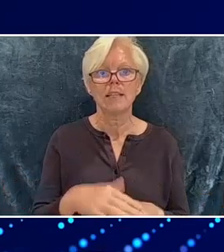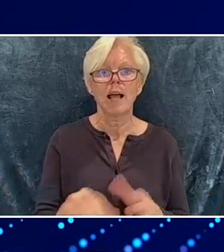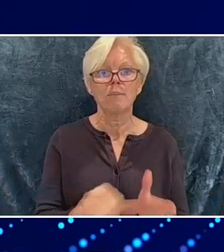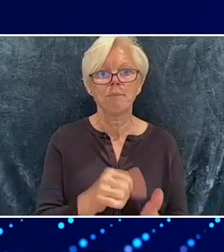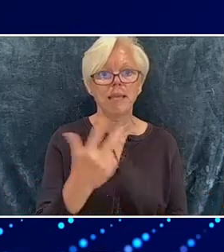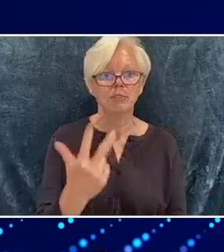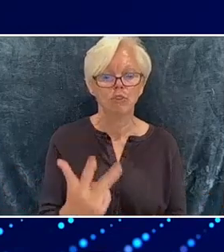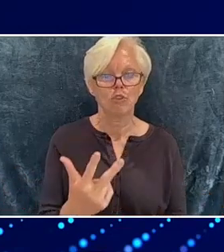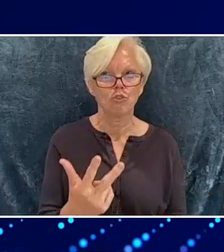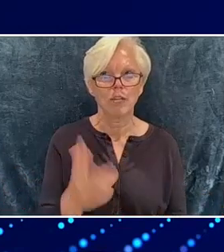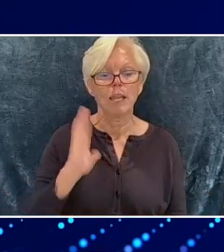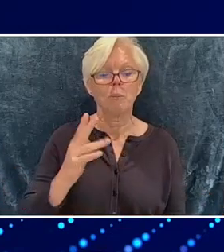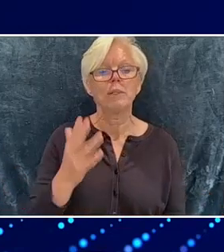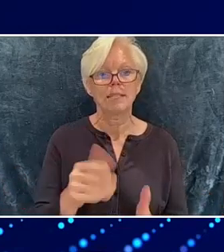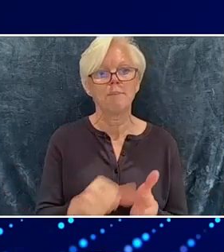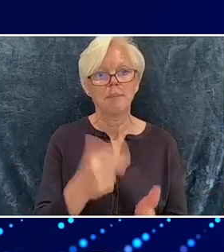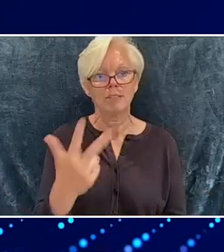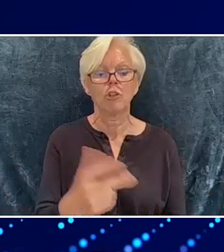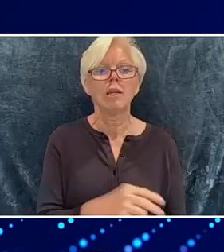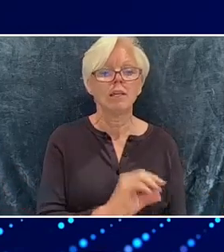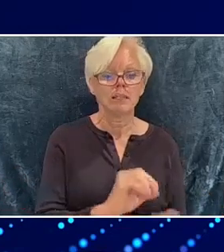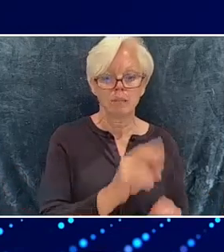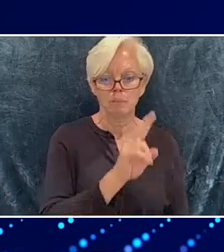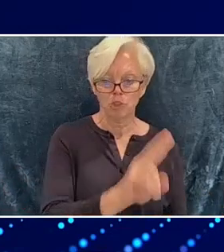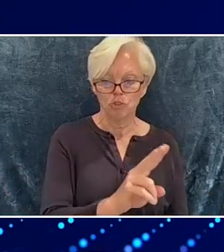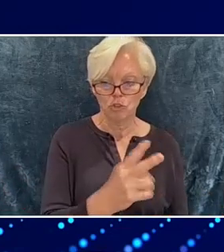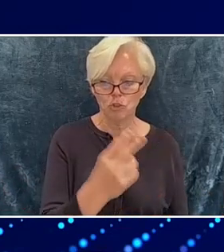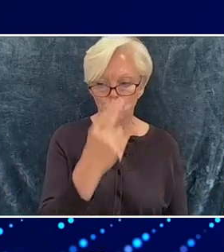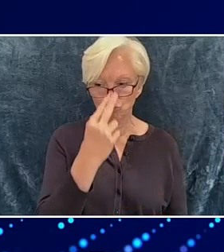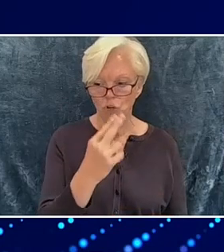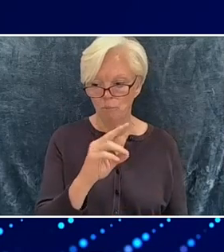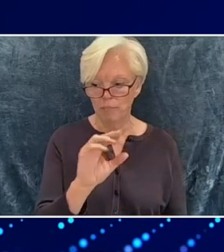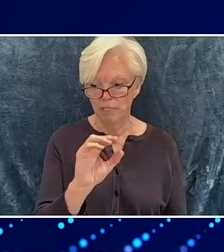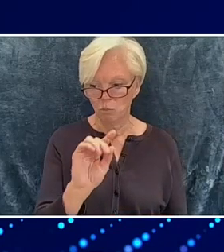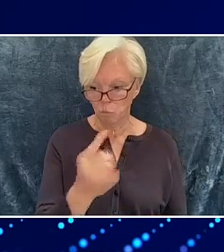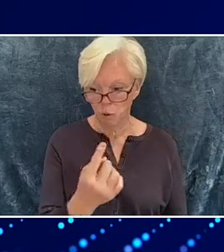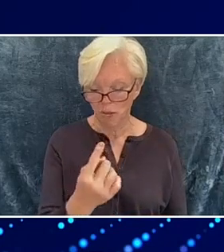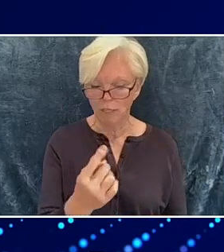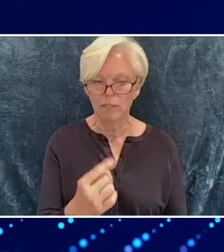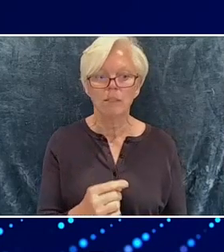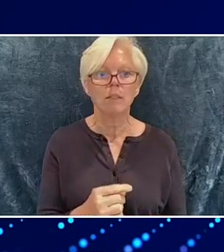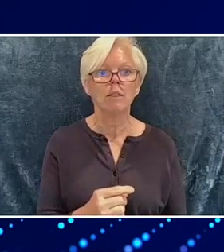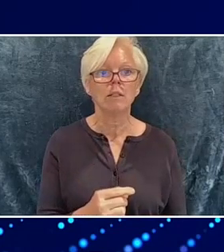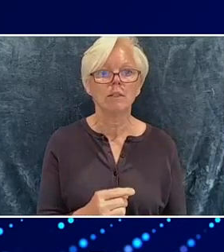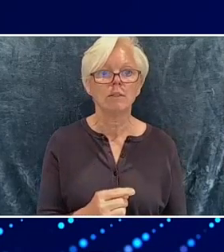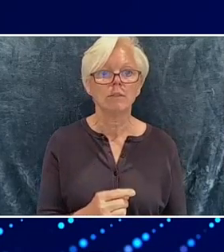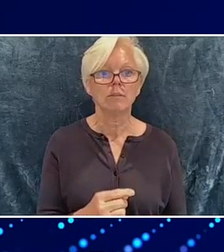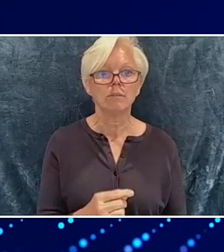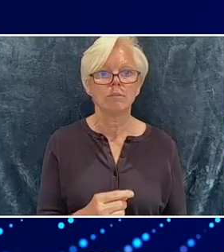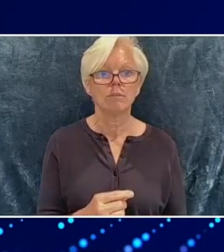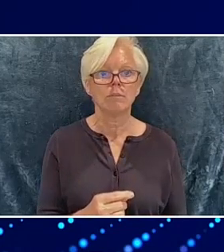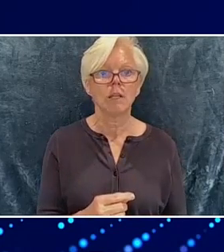page three, number two, romanette one, which says the institution documents on-